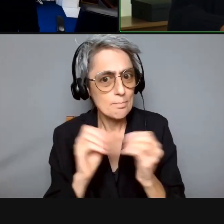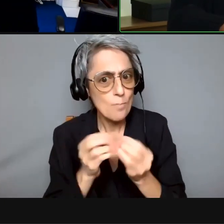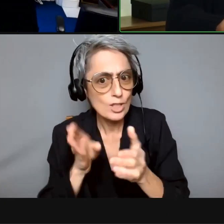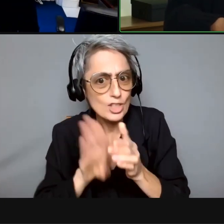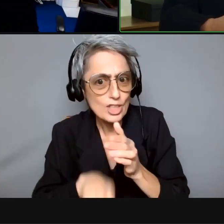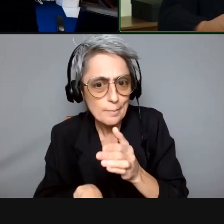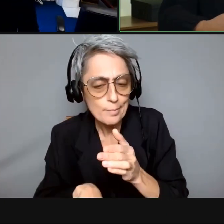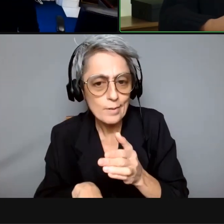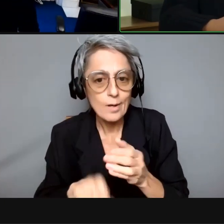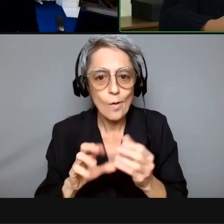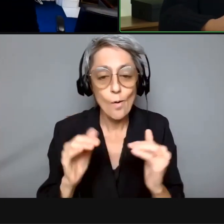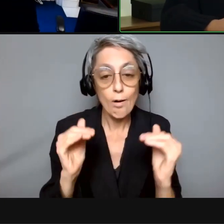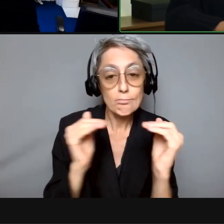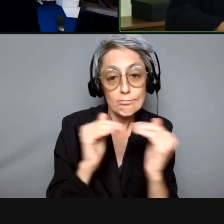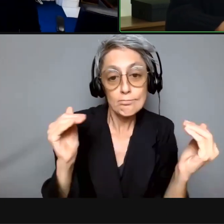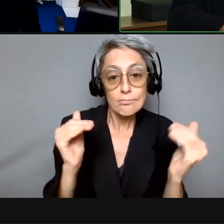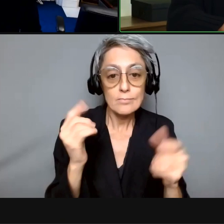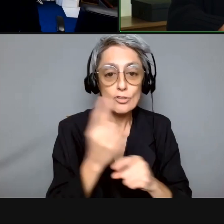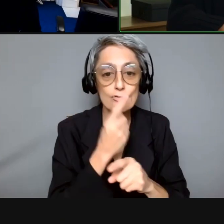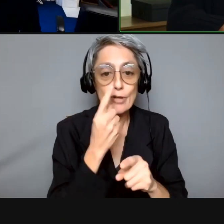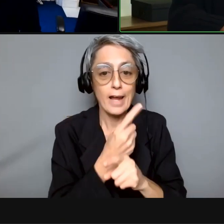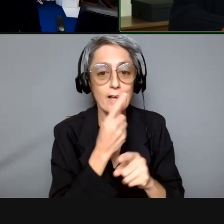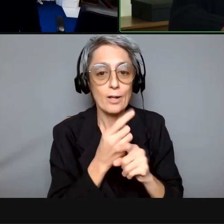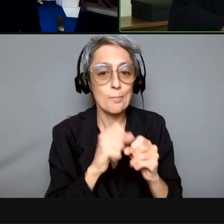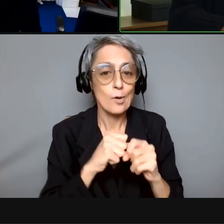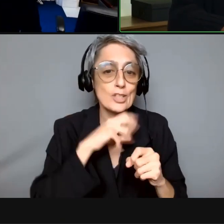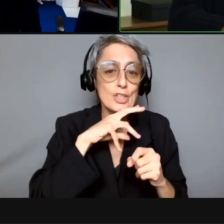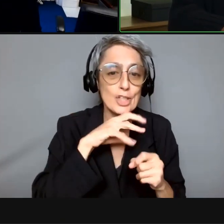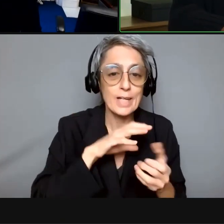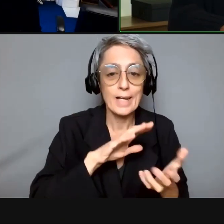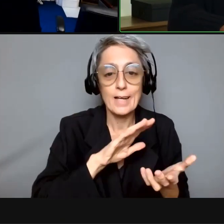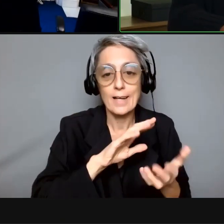with conventional dirtier forms, more polluting forms of energy,